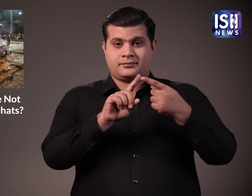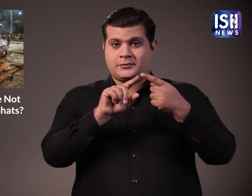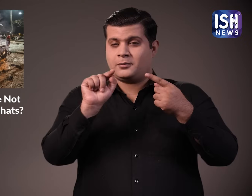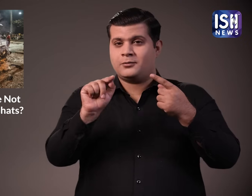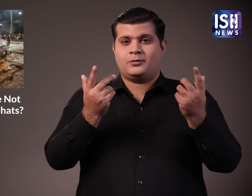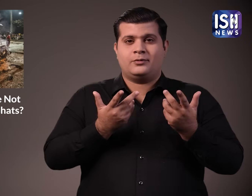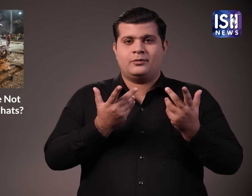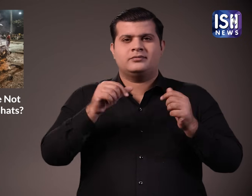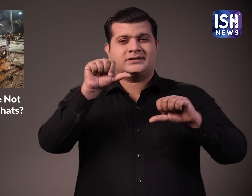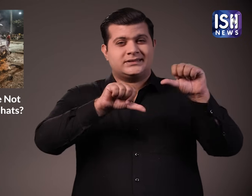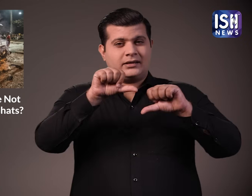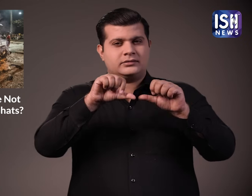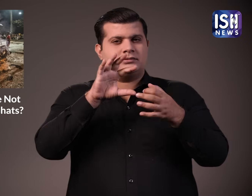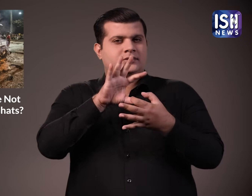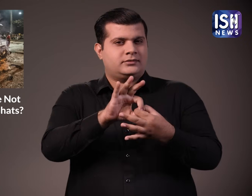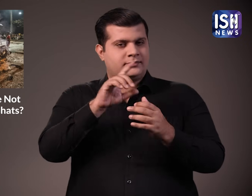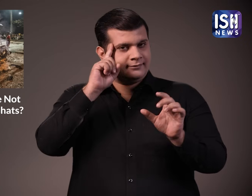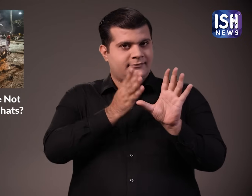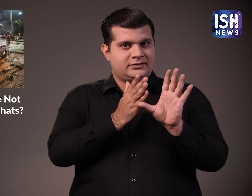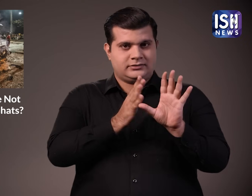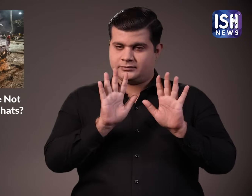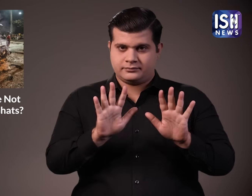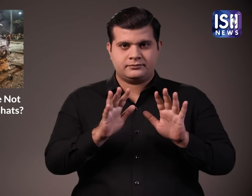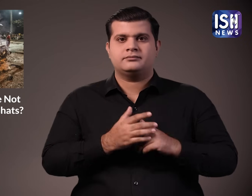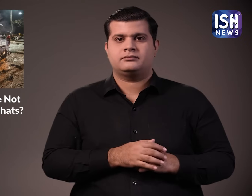The first is scientific and psychological reason.